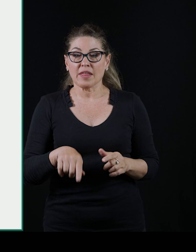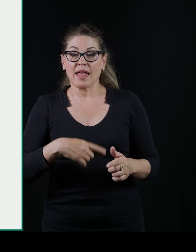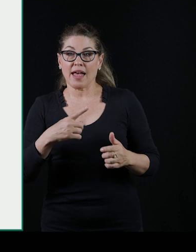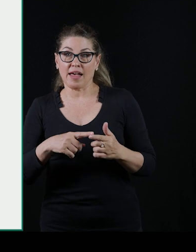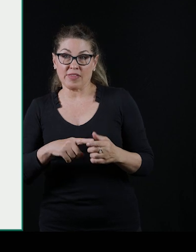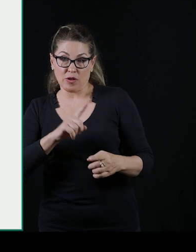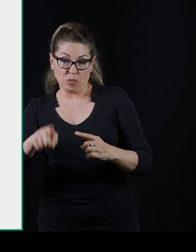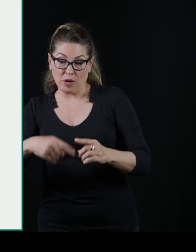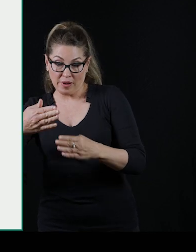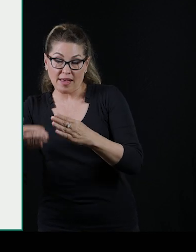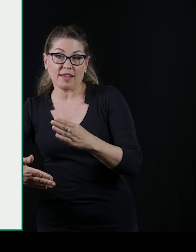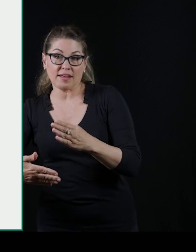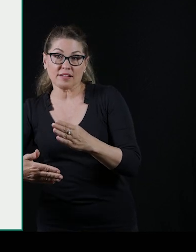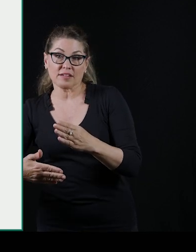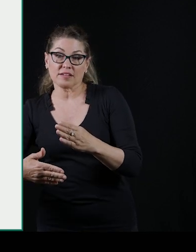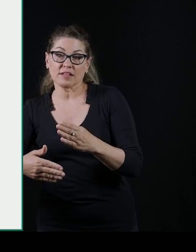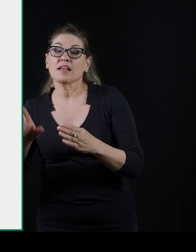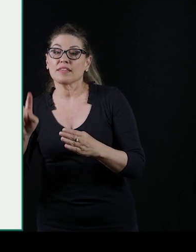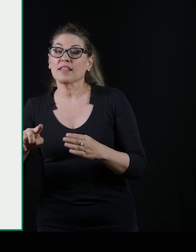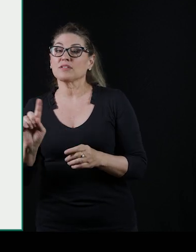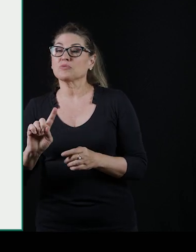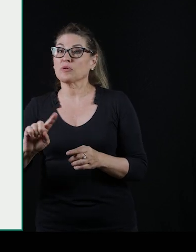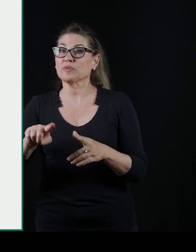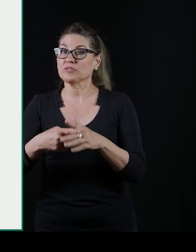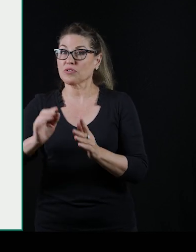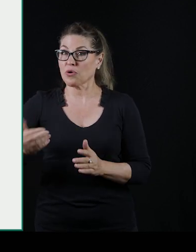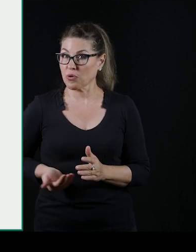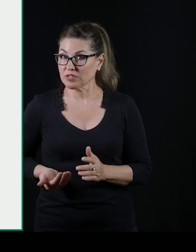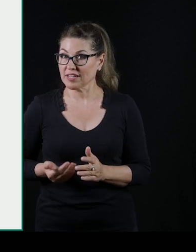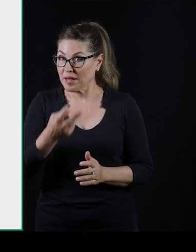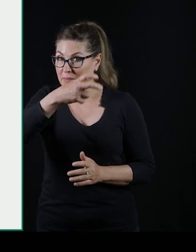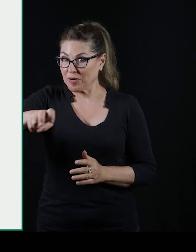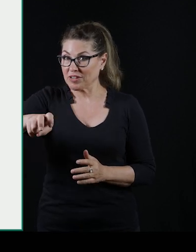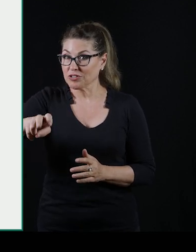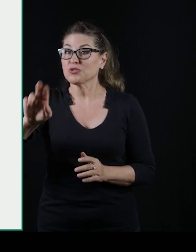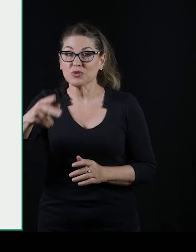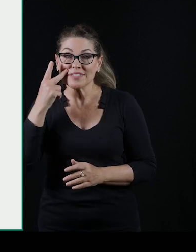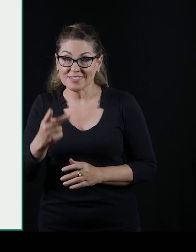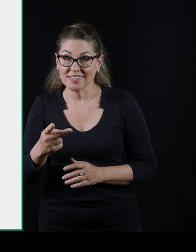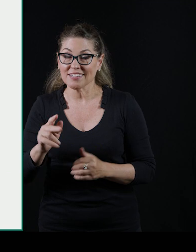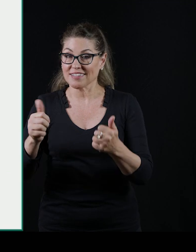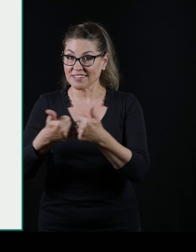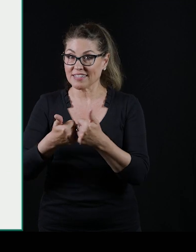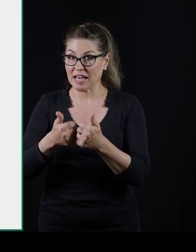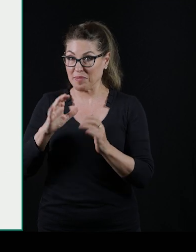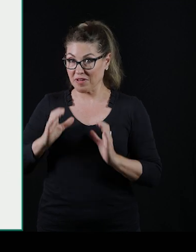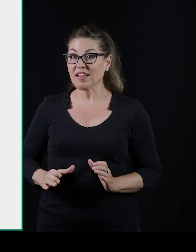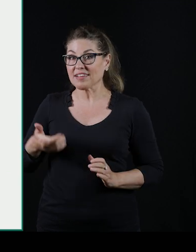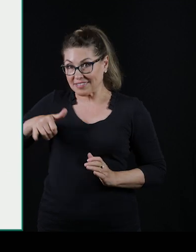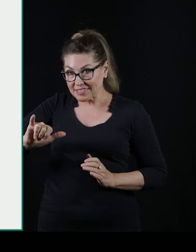This is just the state after we finished the game server hosting migration. We can see that game clients still interact